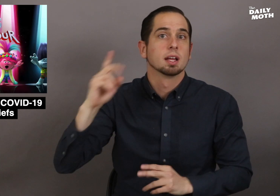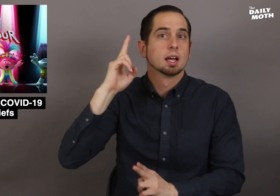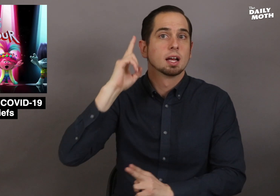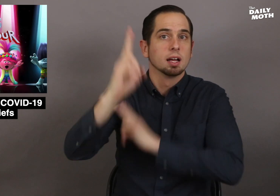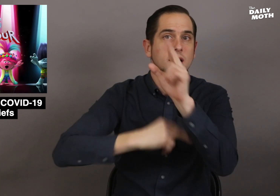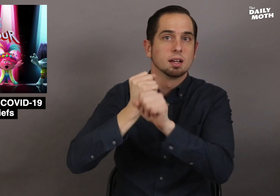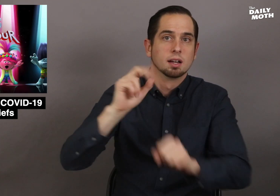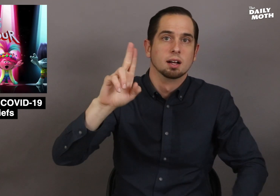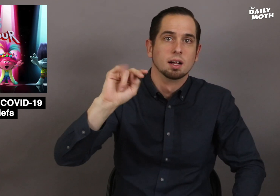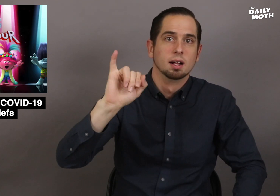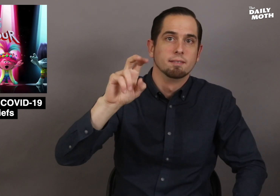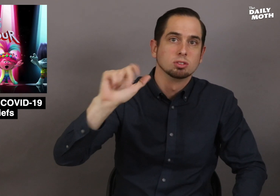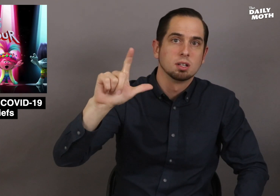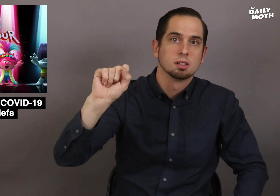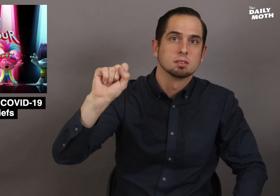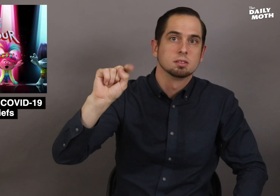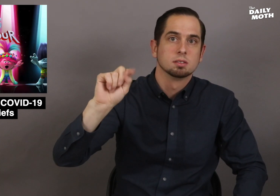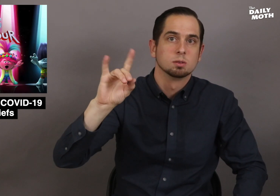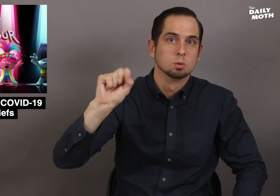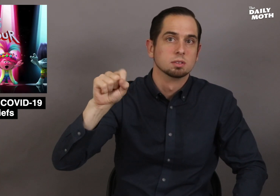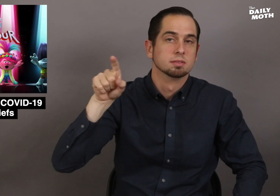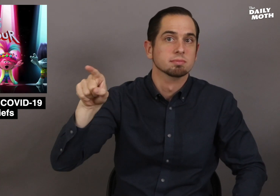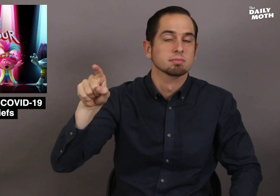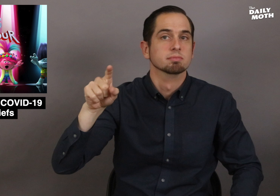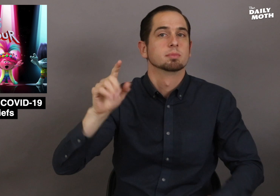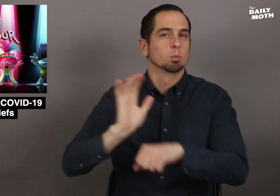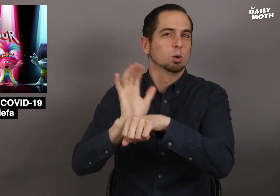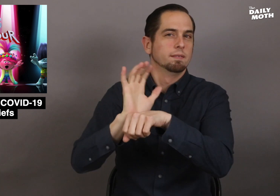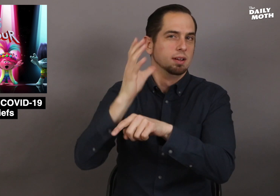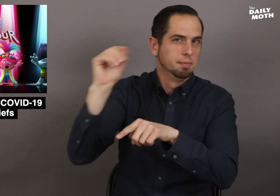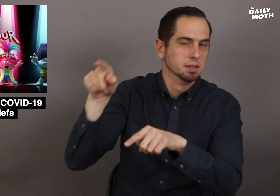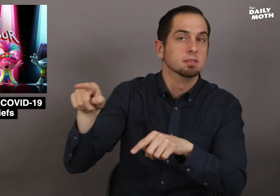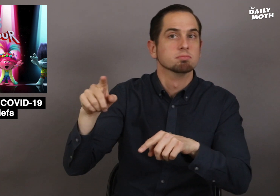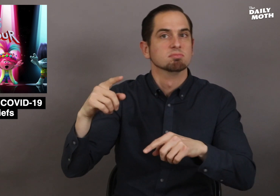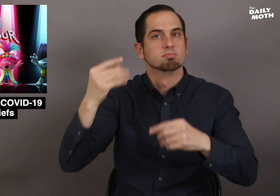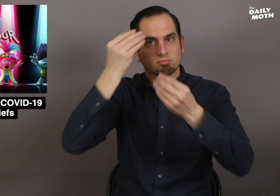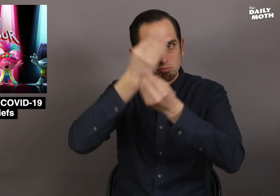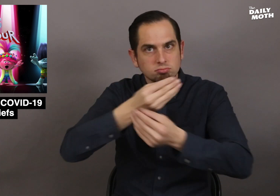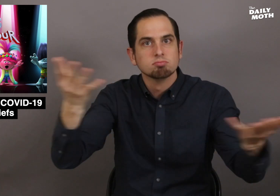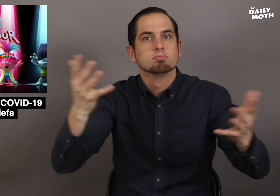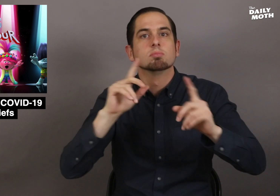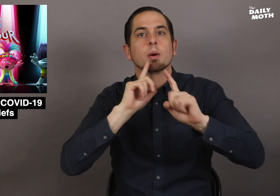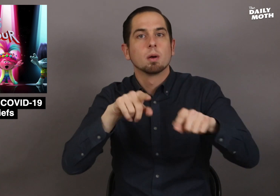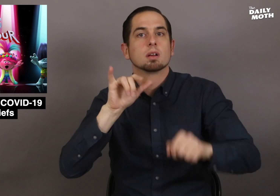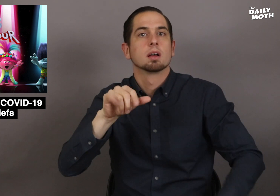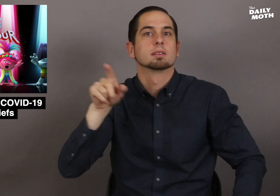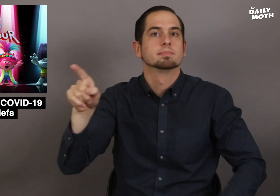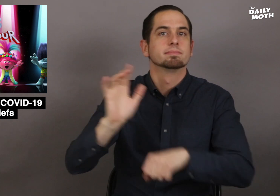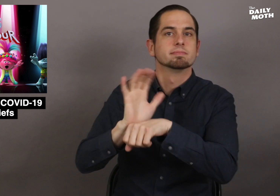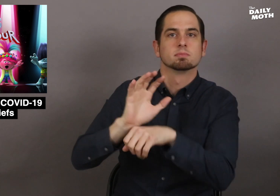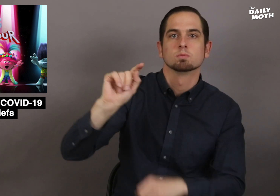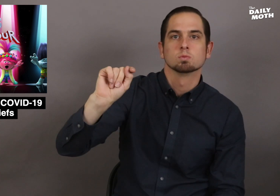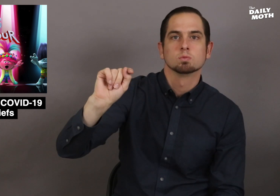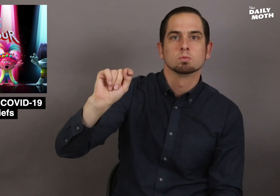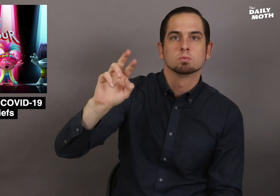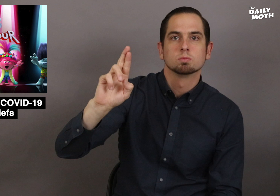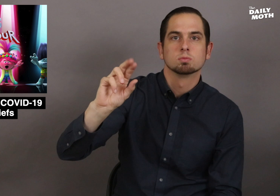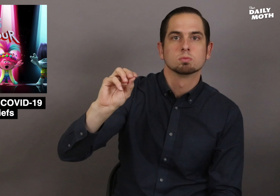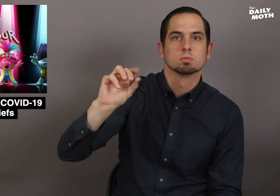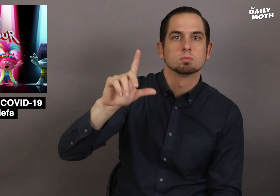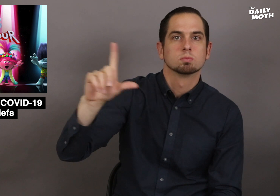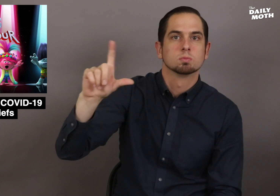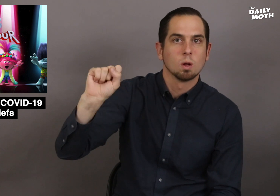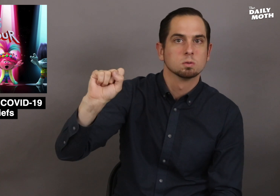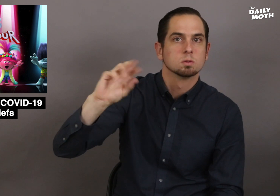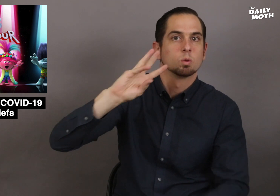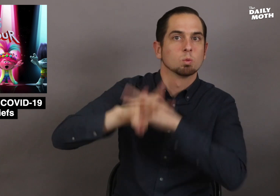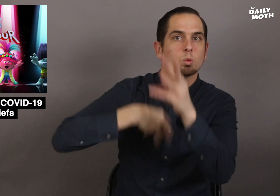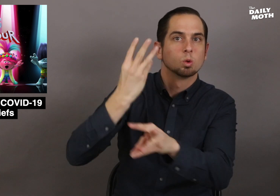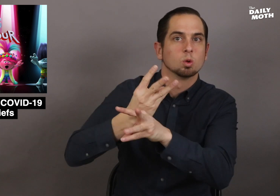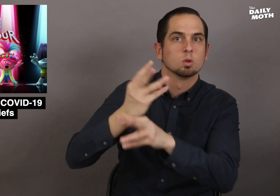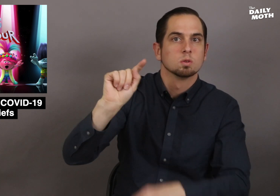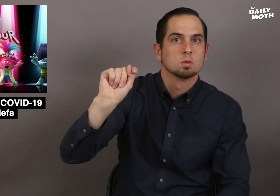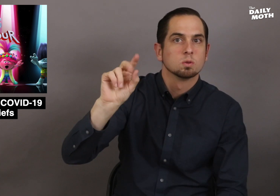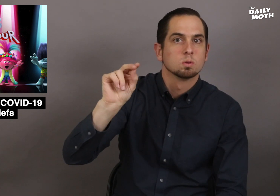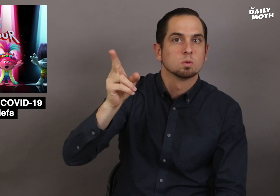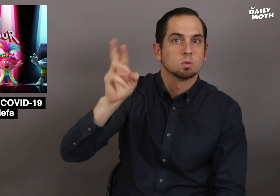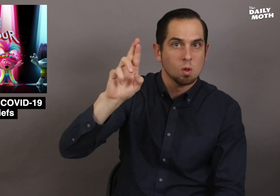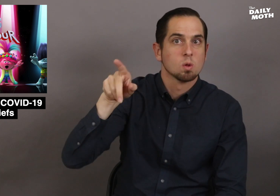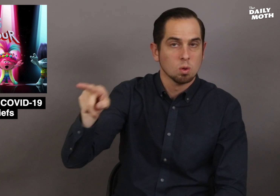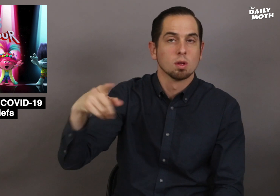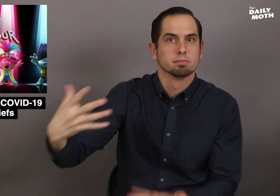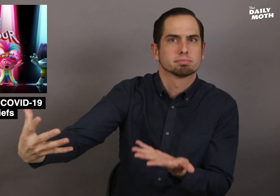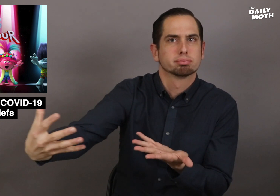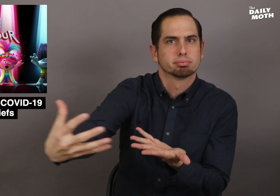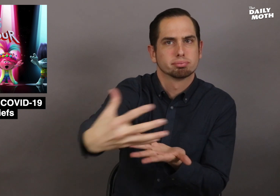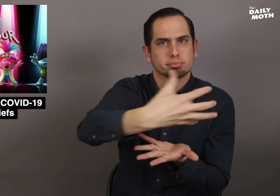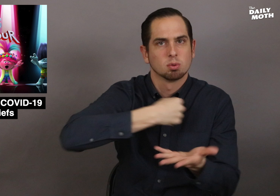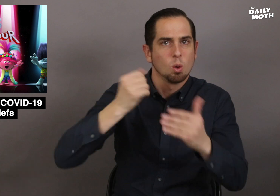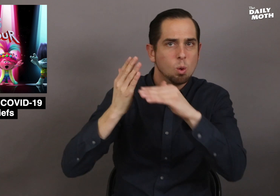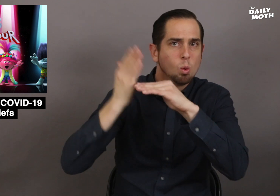Universal Studios reported that "Trolls World Tour" brought